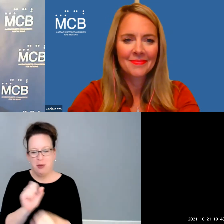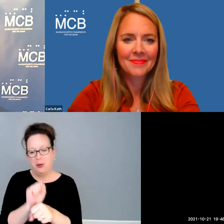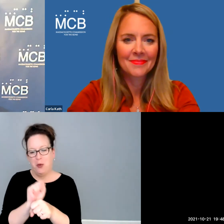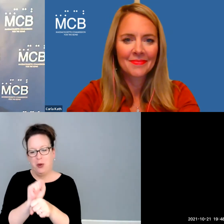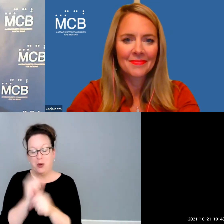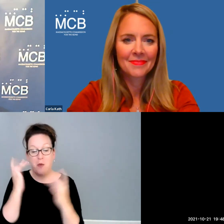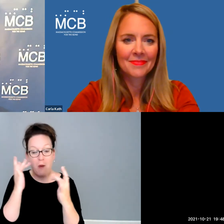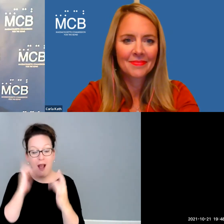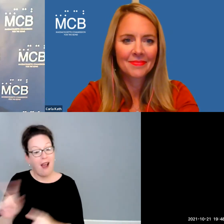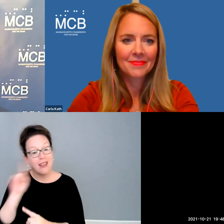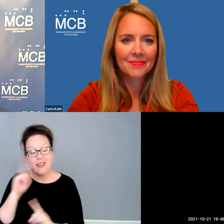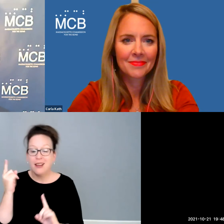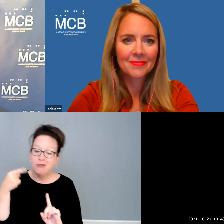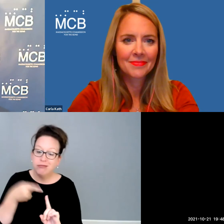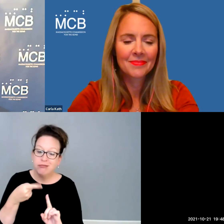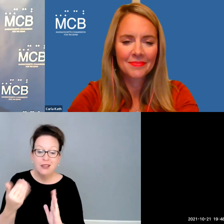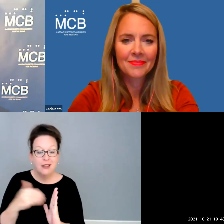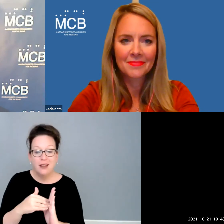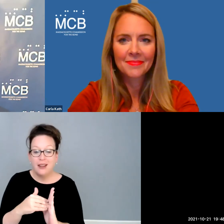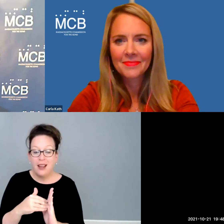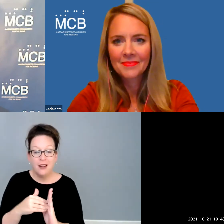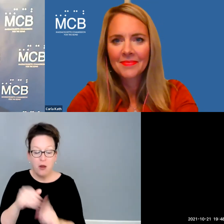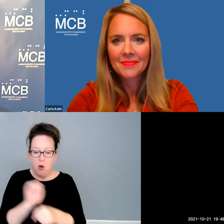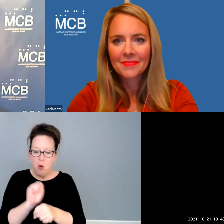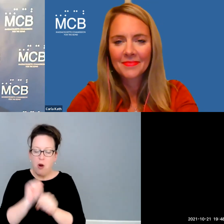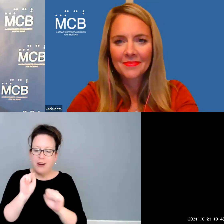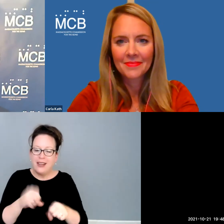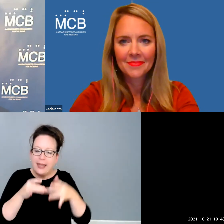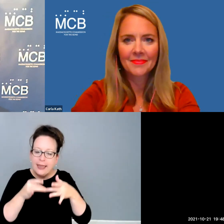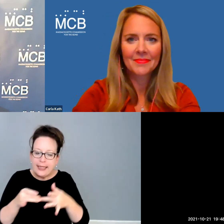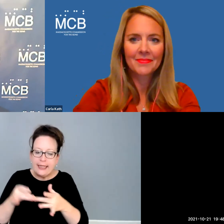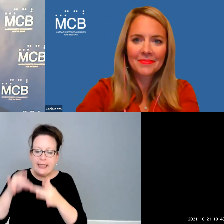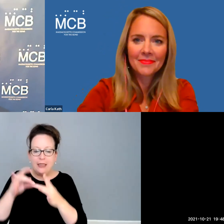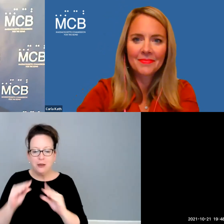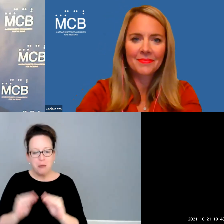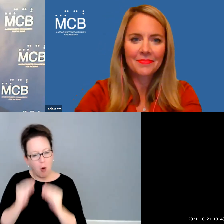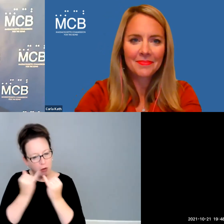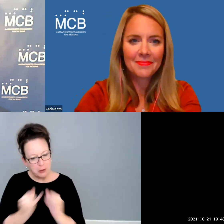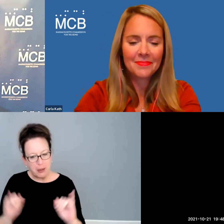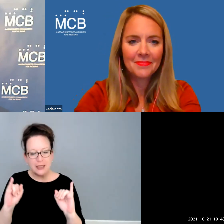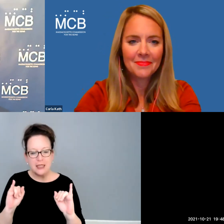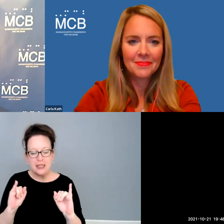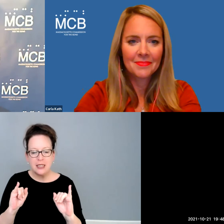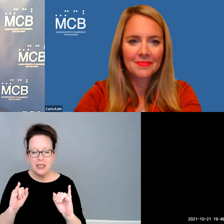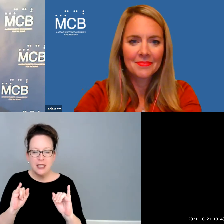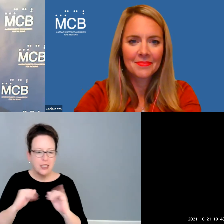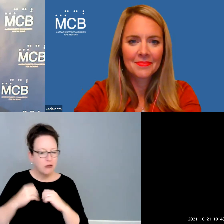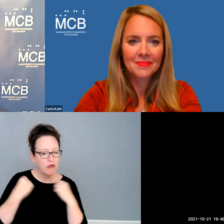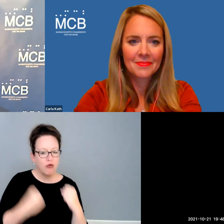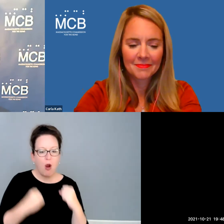ultimately it can lead to enhanced independence, enhanced self-determination and enhance dignity.